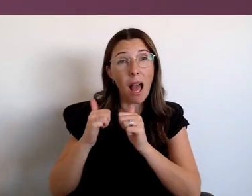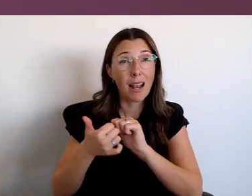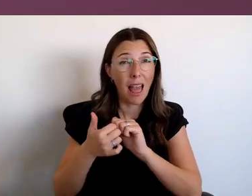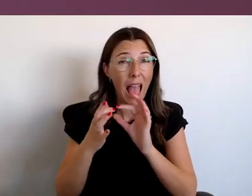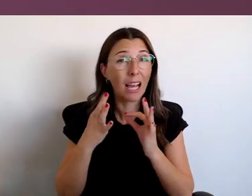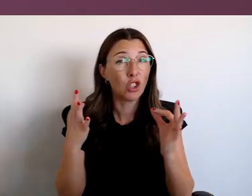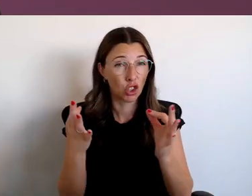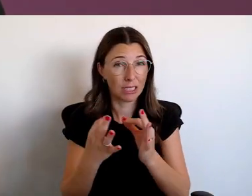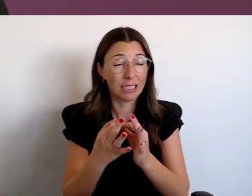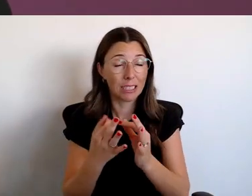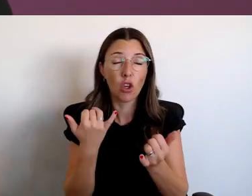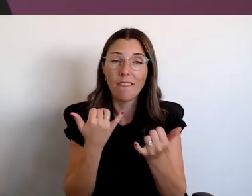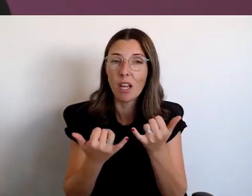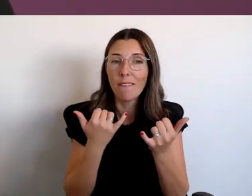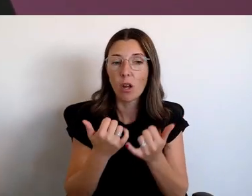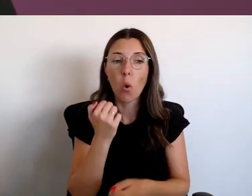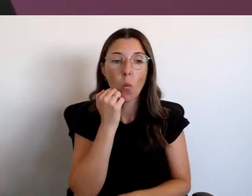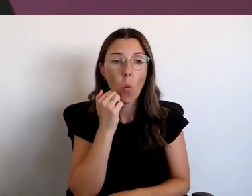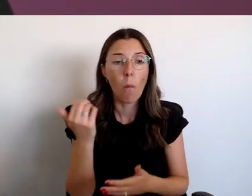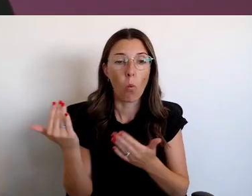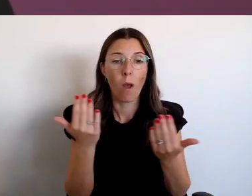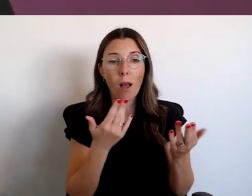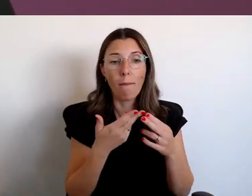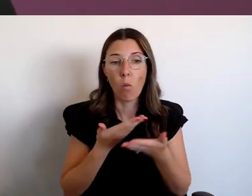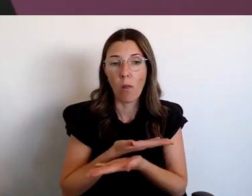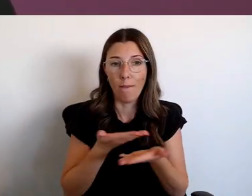So, a very warm welcome to all of you.